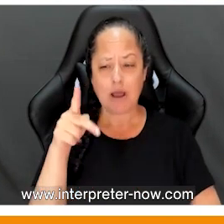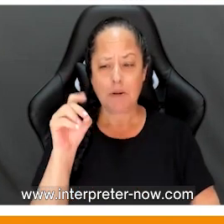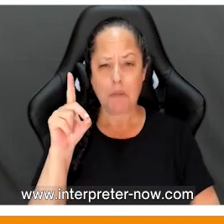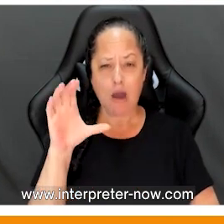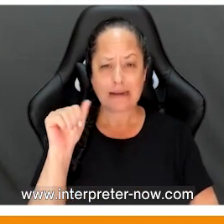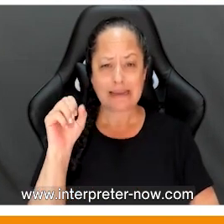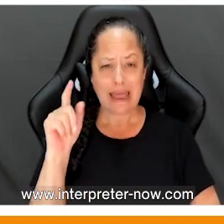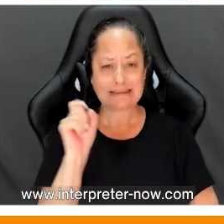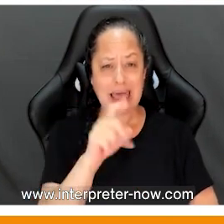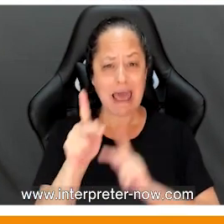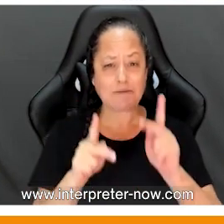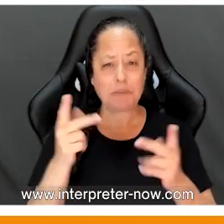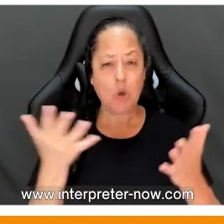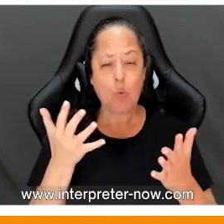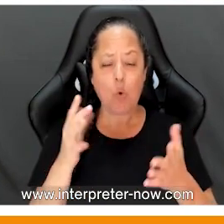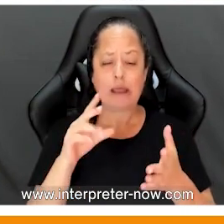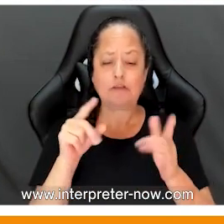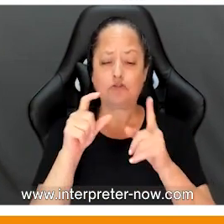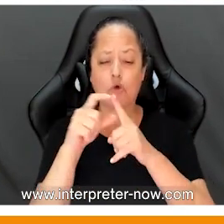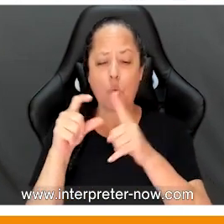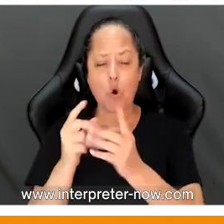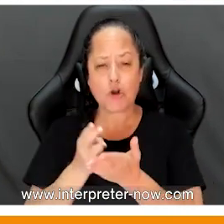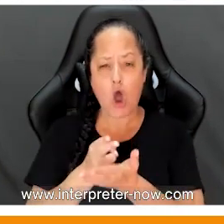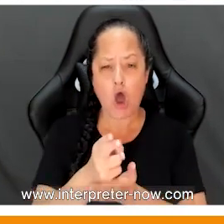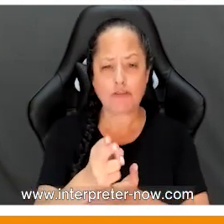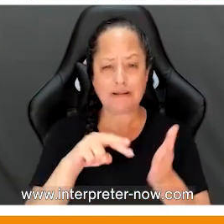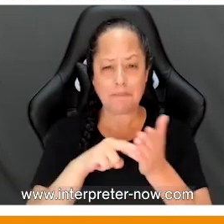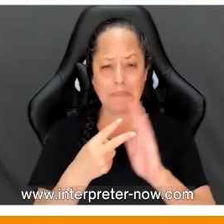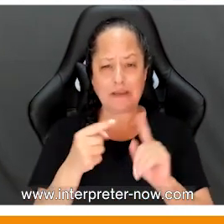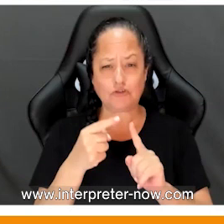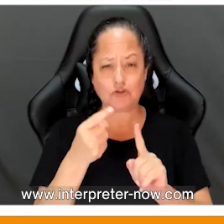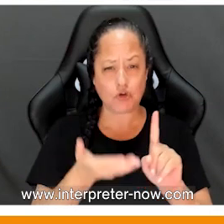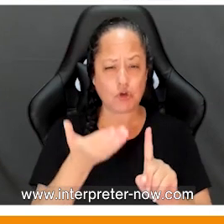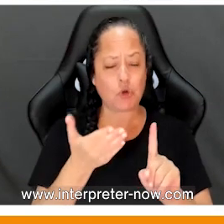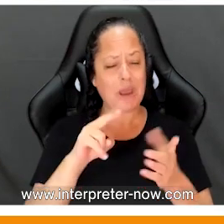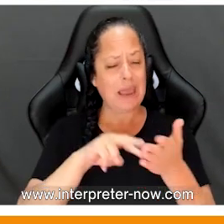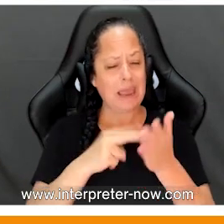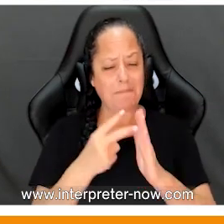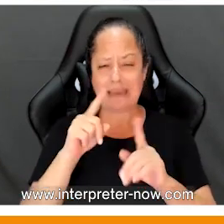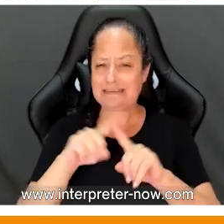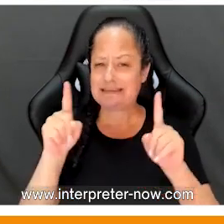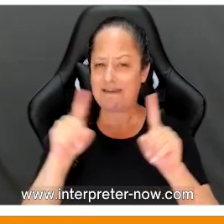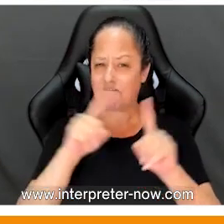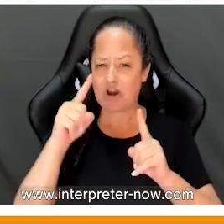It means something different to everybody, and it's a very unique individual answer.